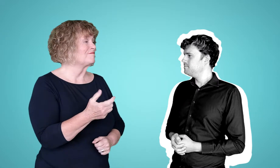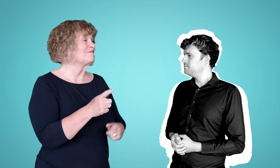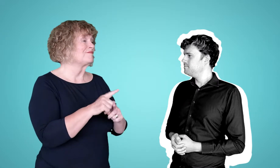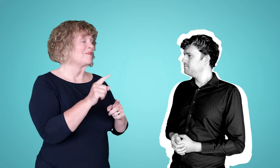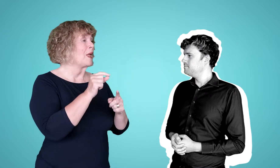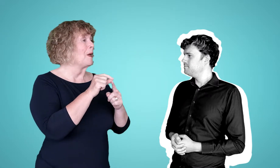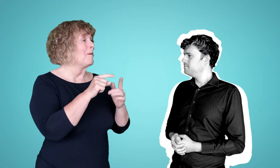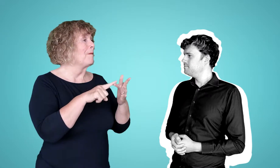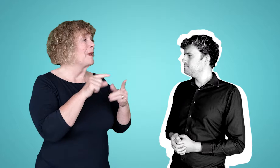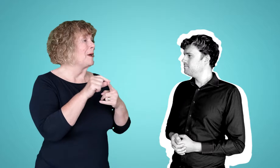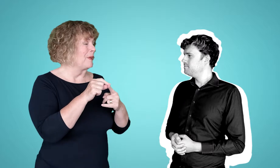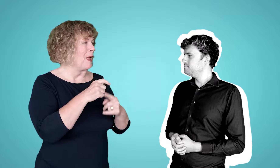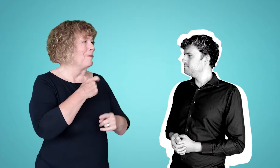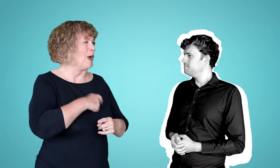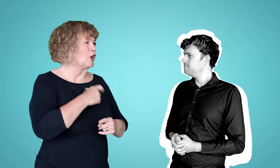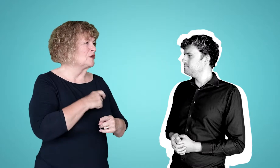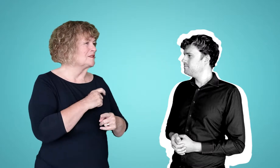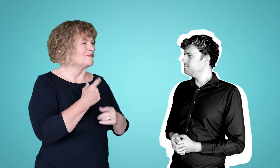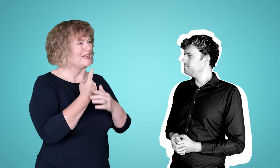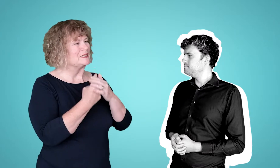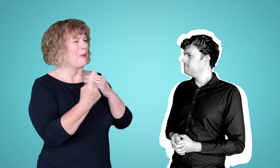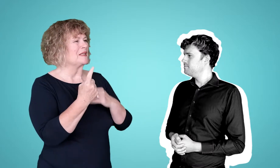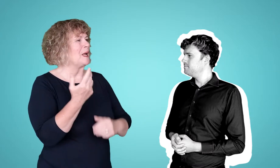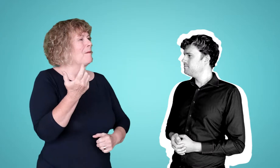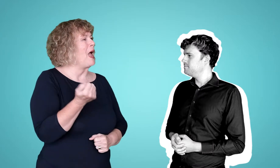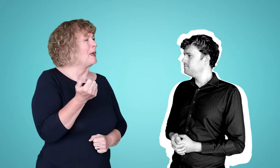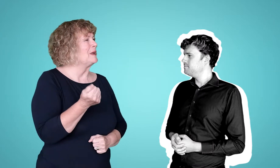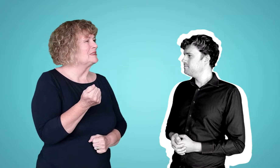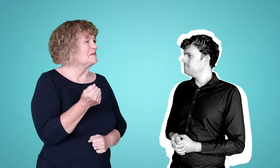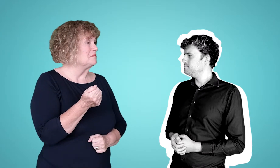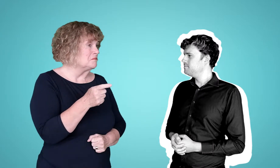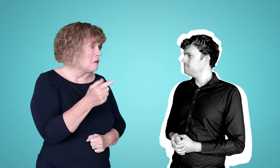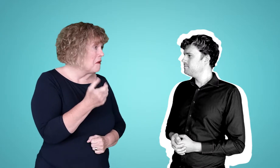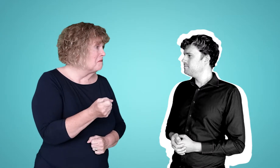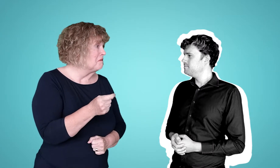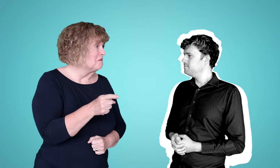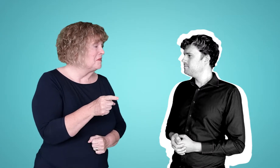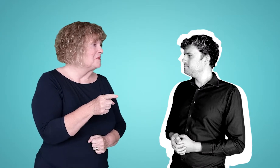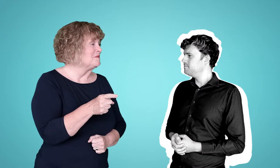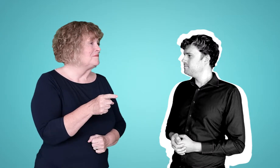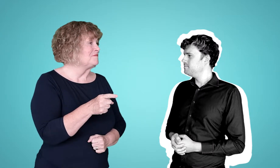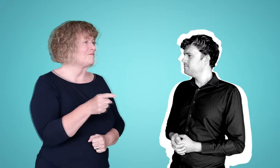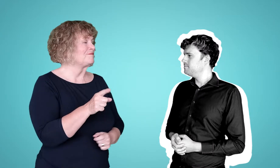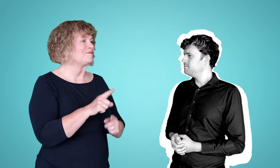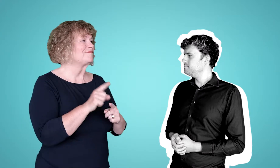Personal Independence Payment,